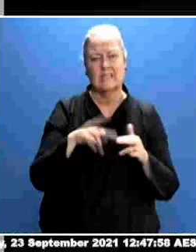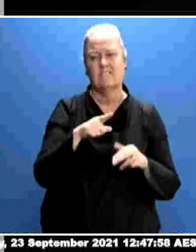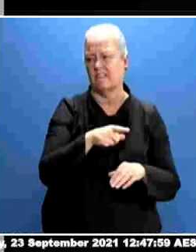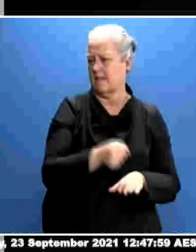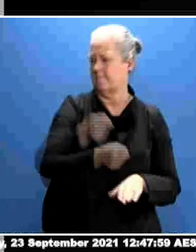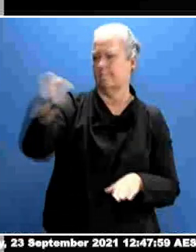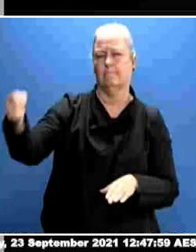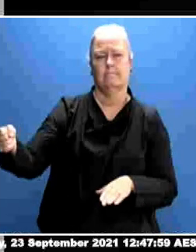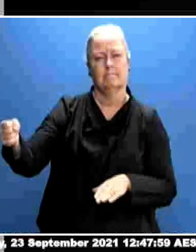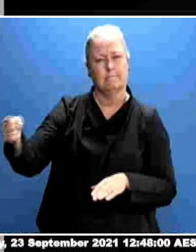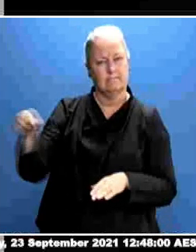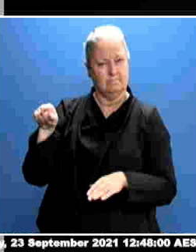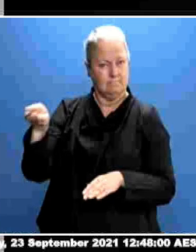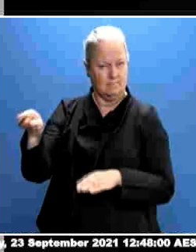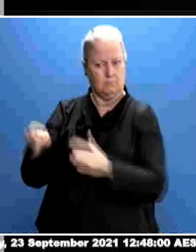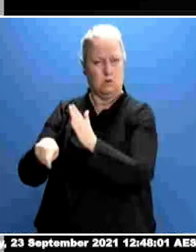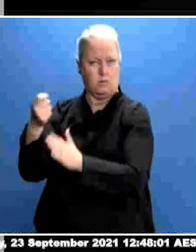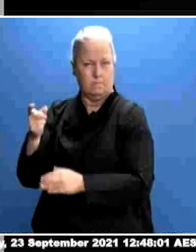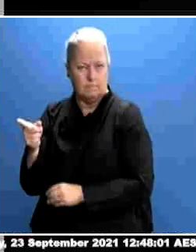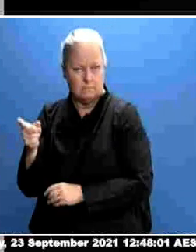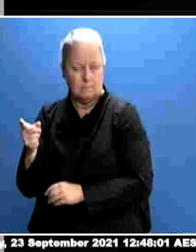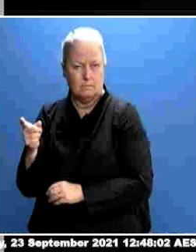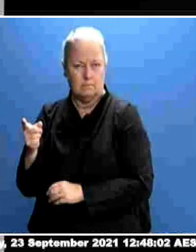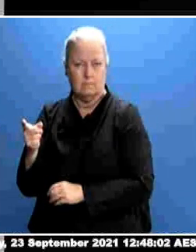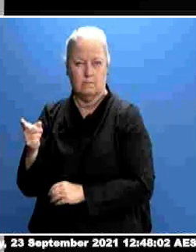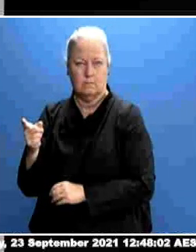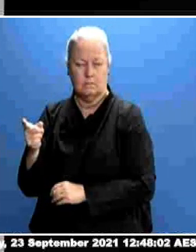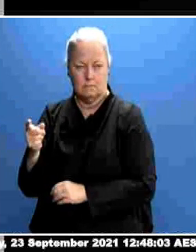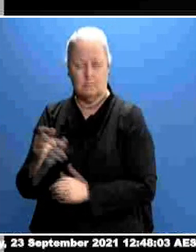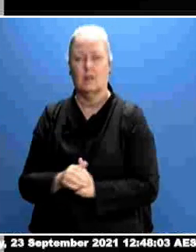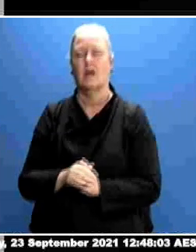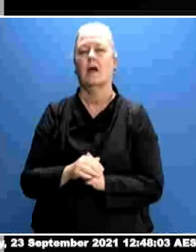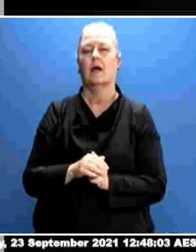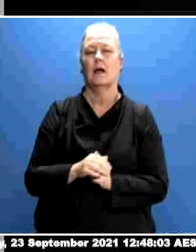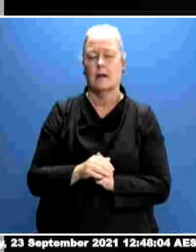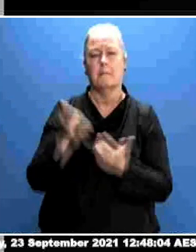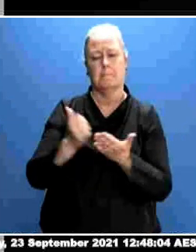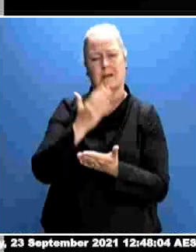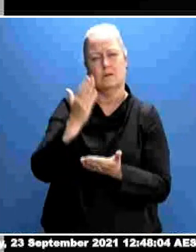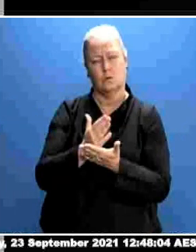there is with respect to maintaining and not depriving children of their culture